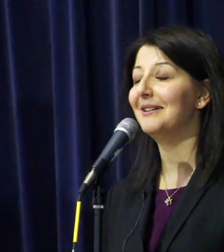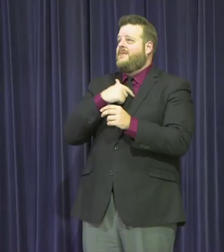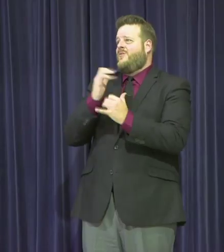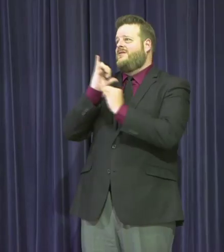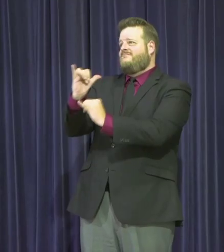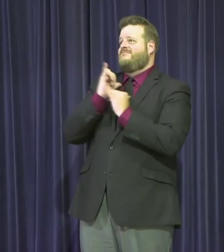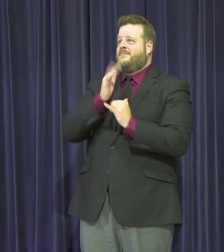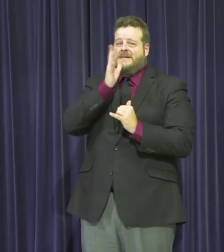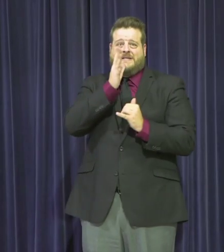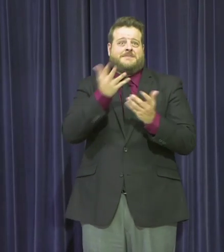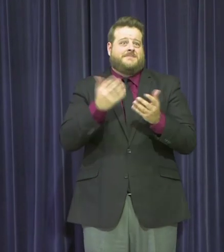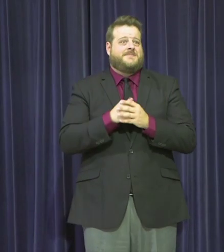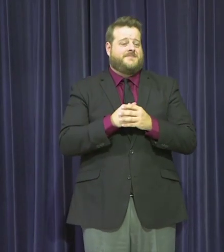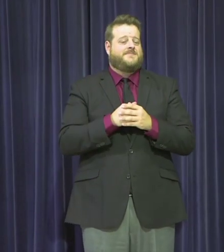mom.